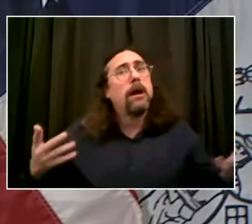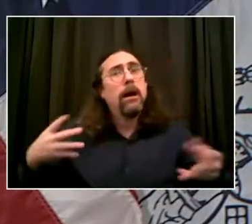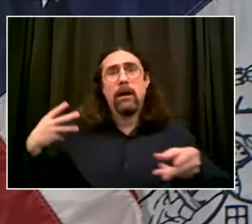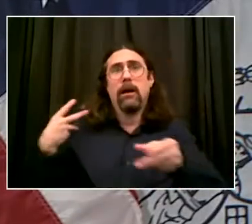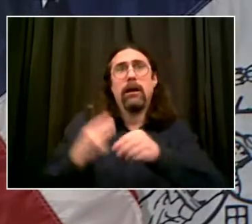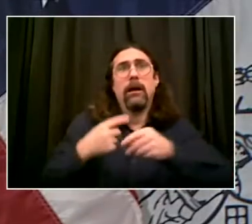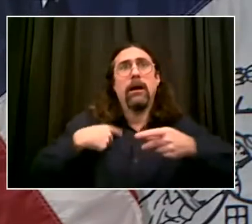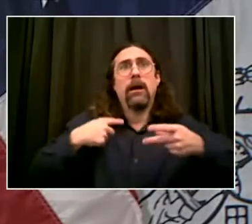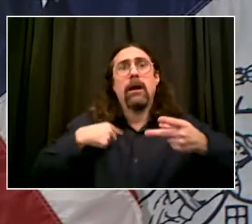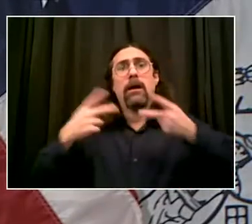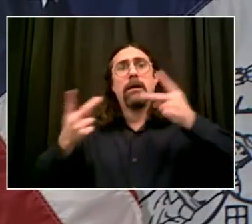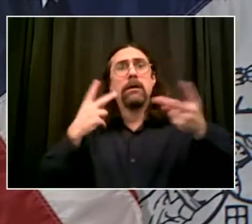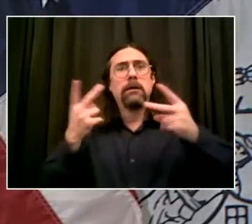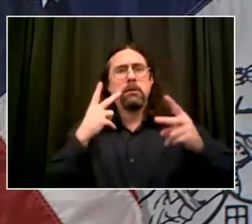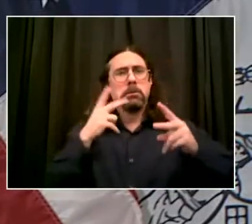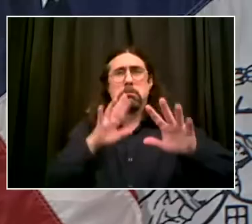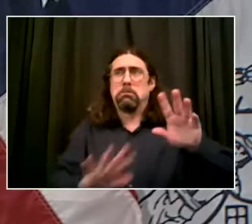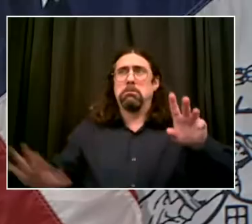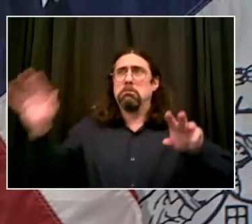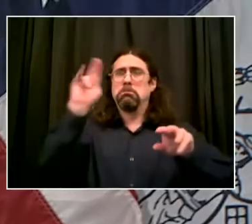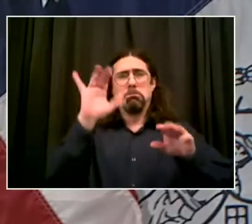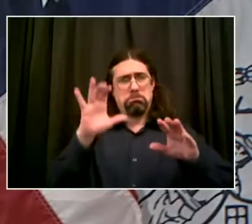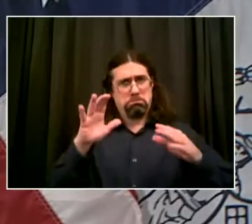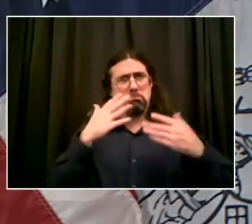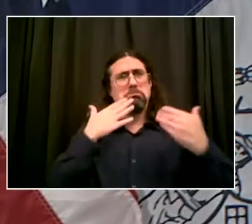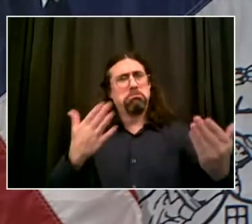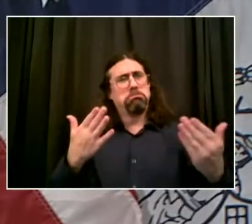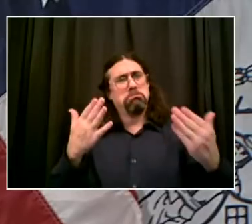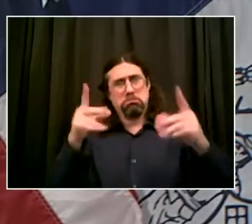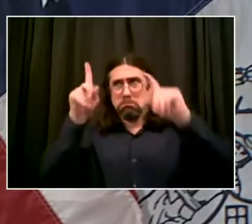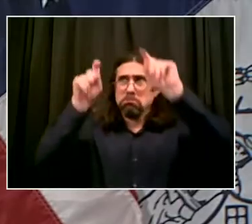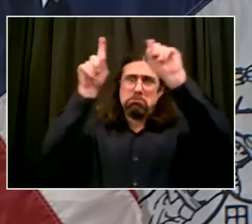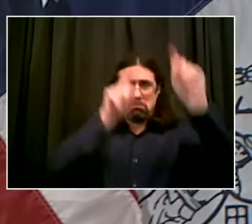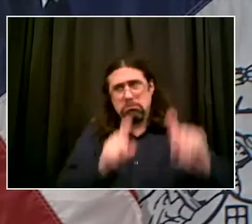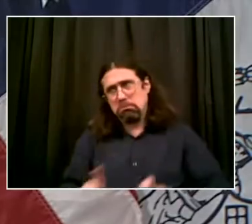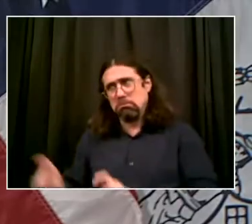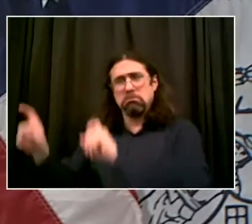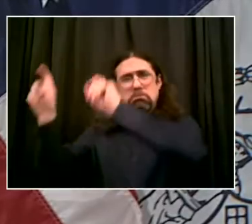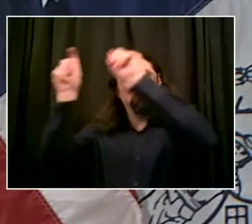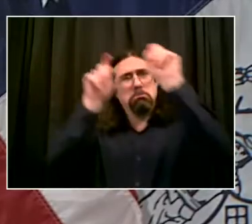AND STOP THE SPREAD OF THE